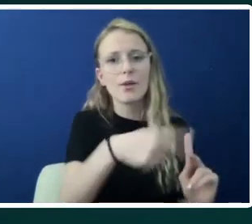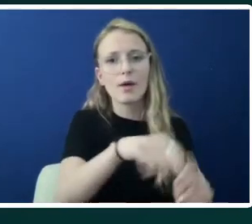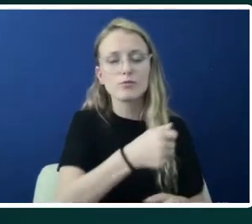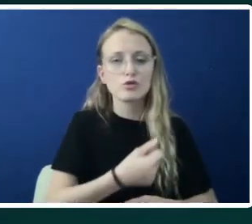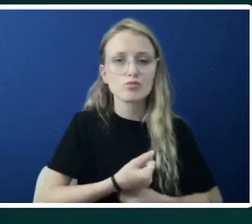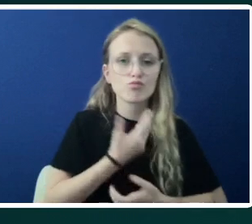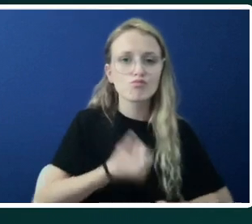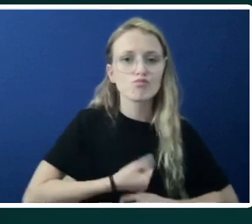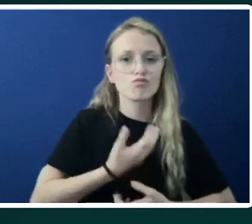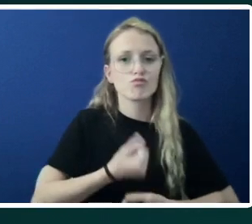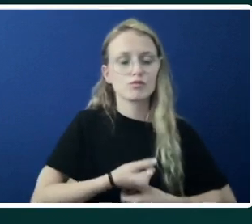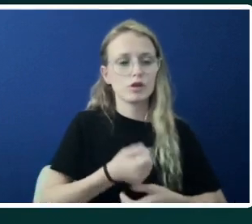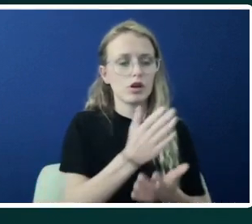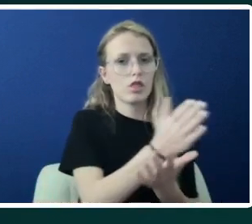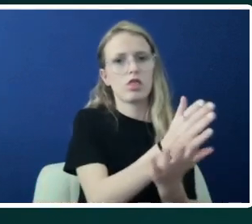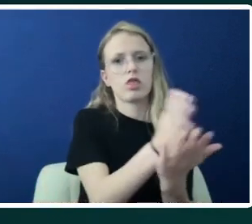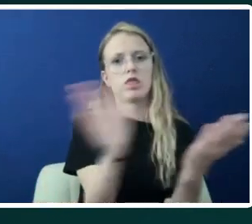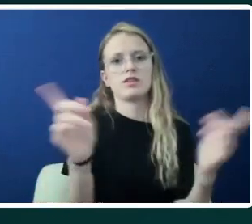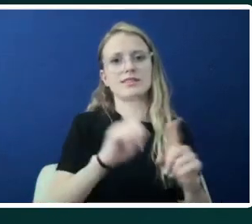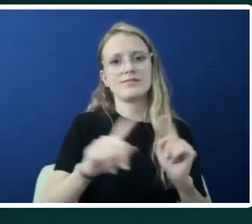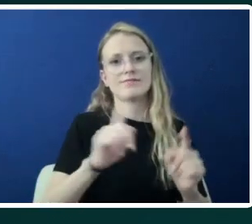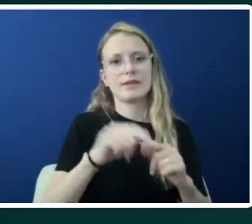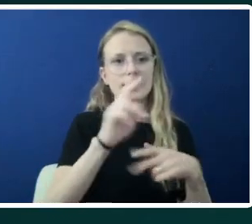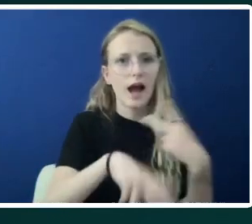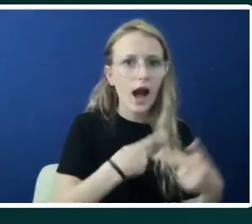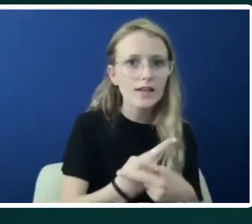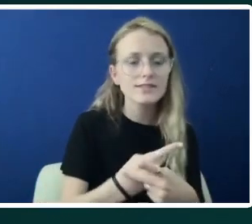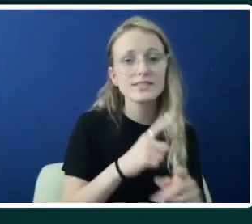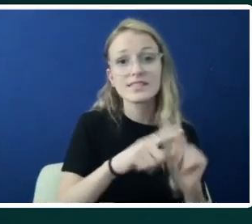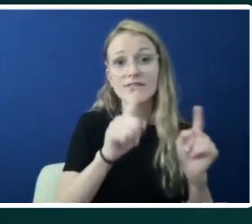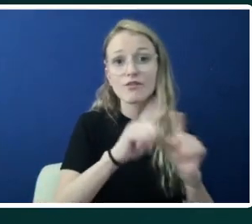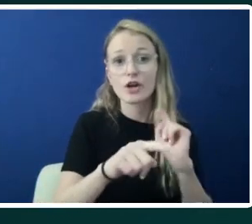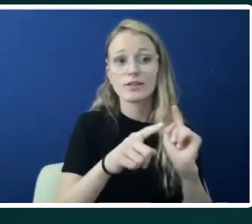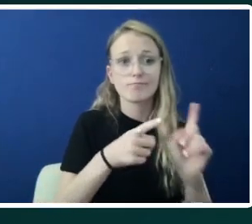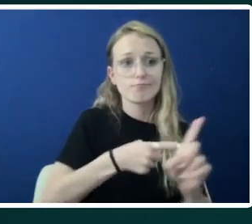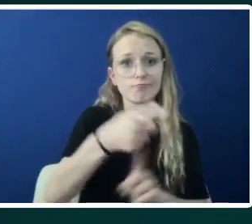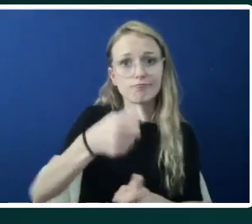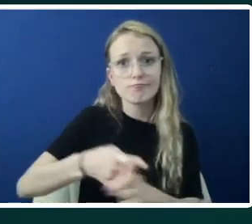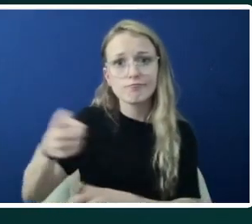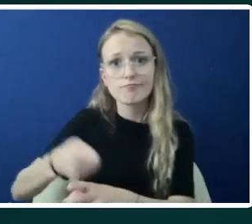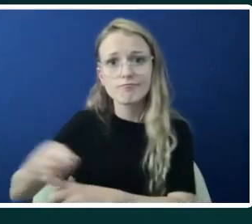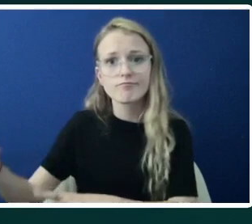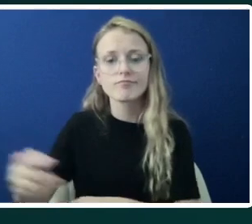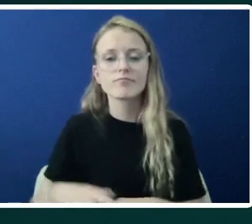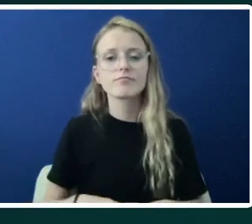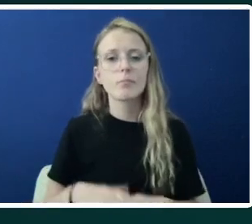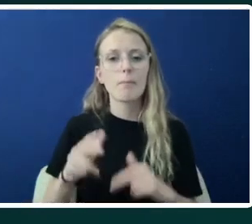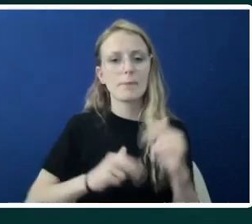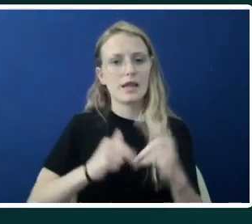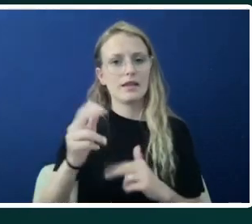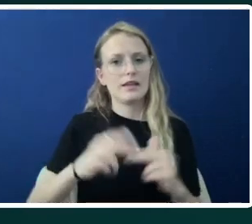and across formats. And again, making relevant connections between school and society through